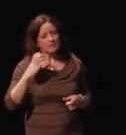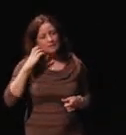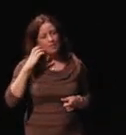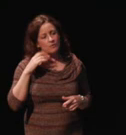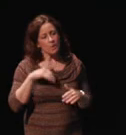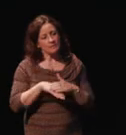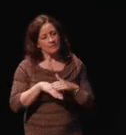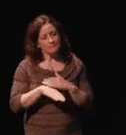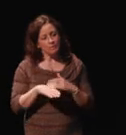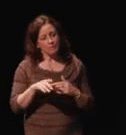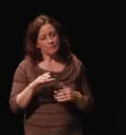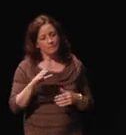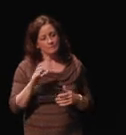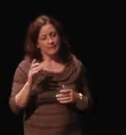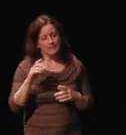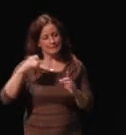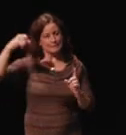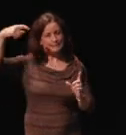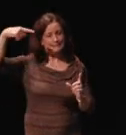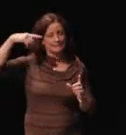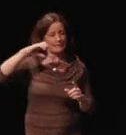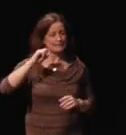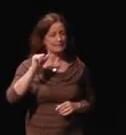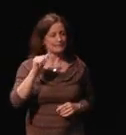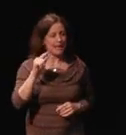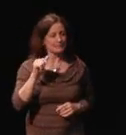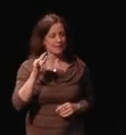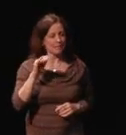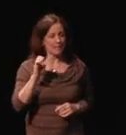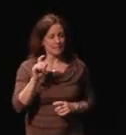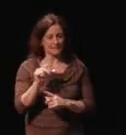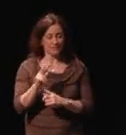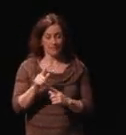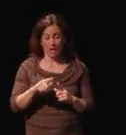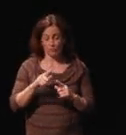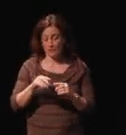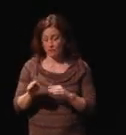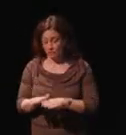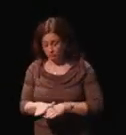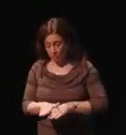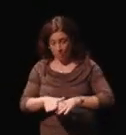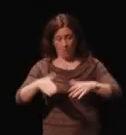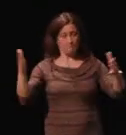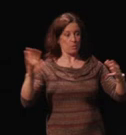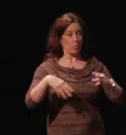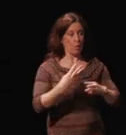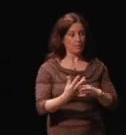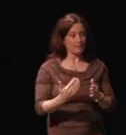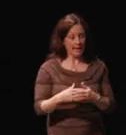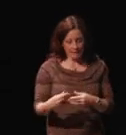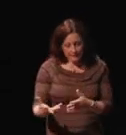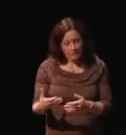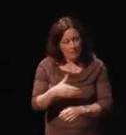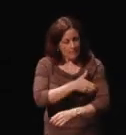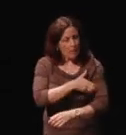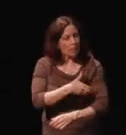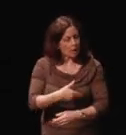accessible satellite TV and it was just opening the world back up again and giving them that power.